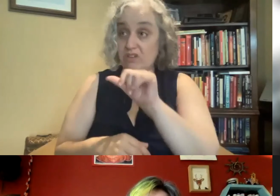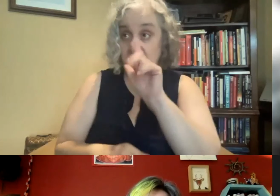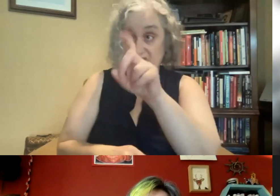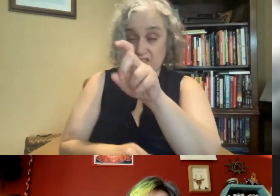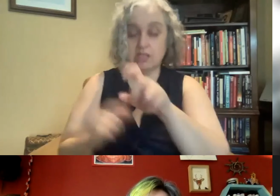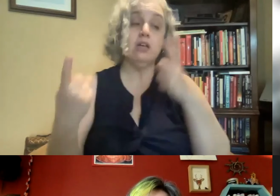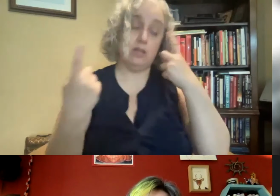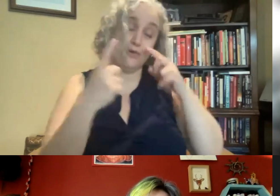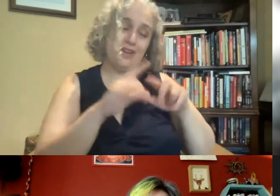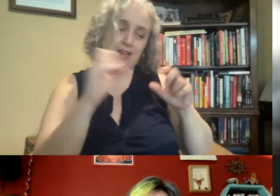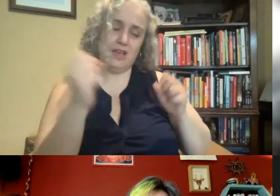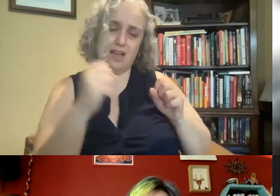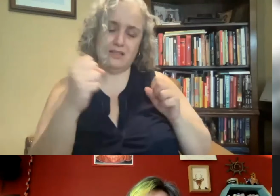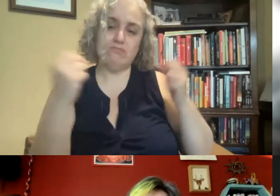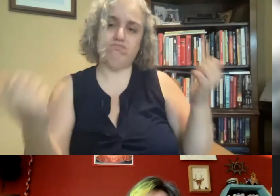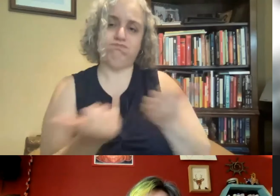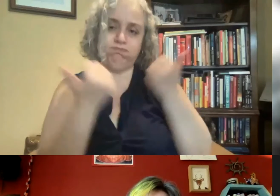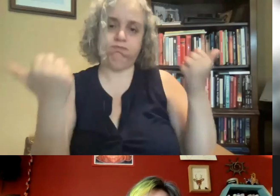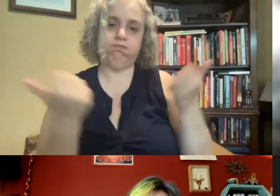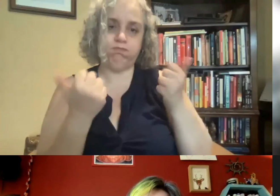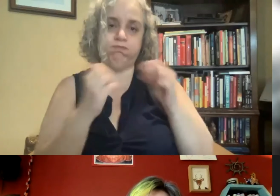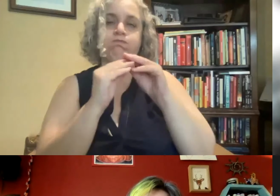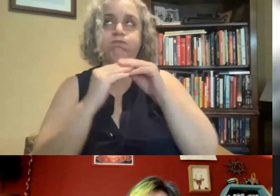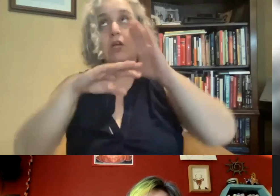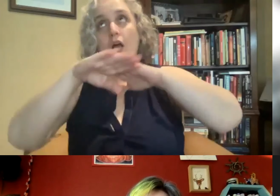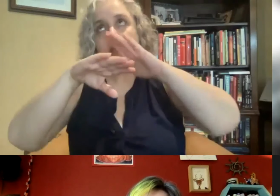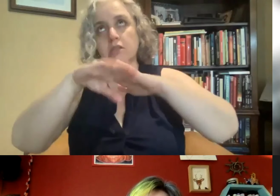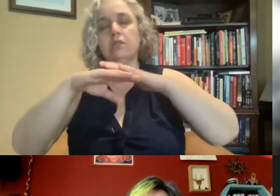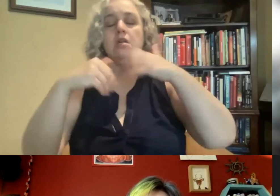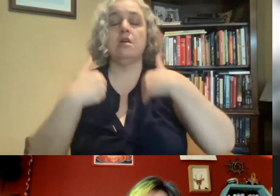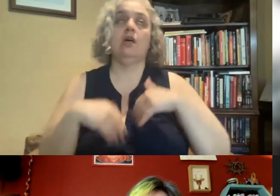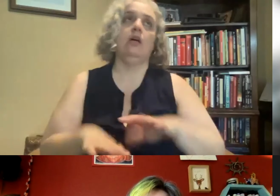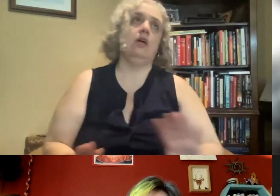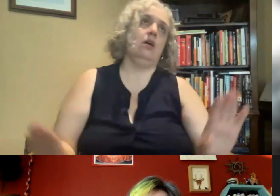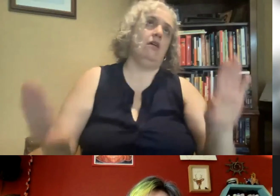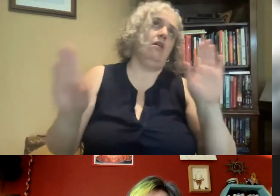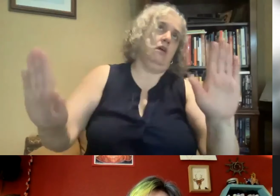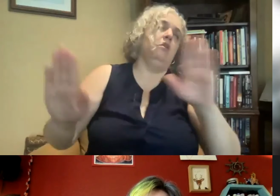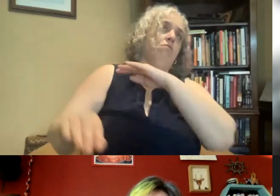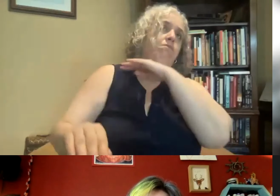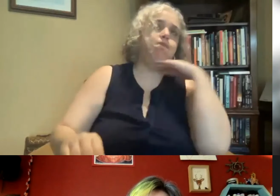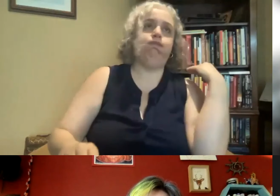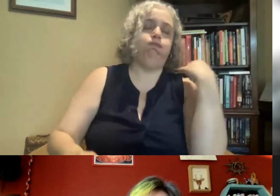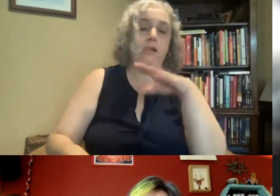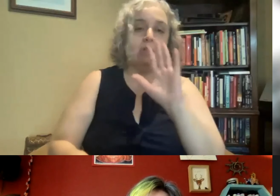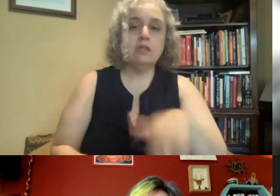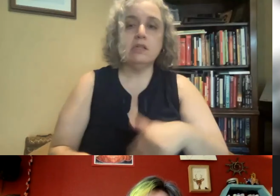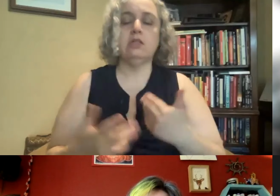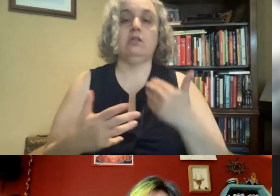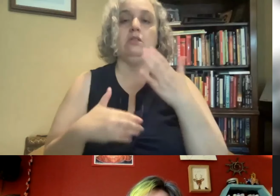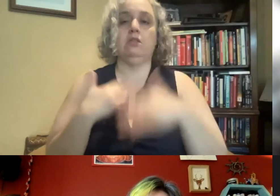There's a lot of consultation fatigue because people do this performative consulting